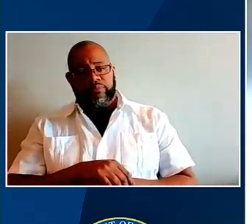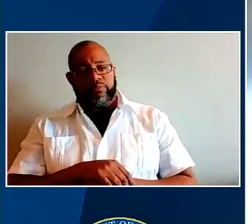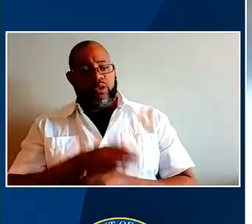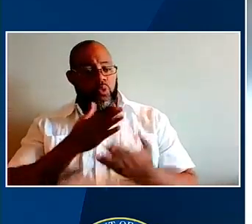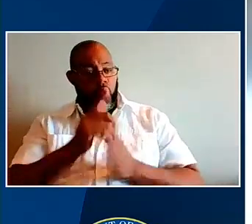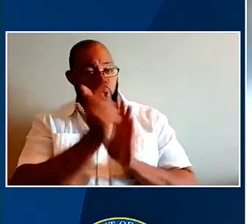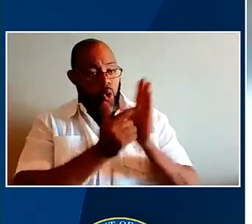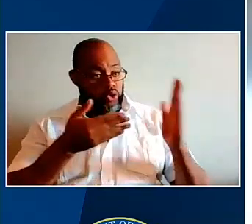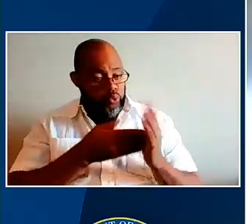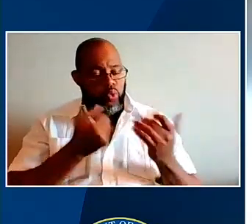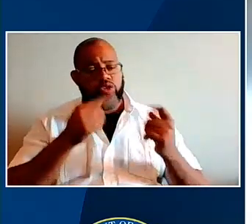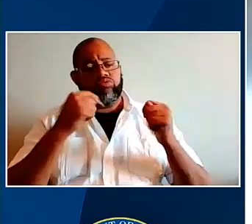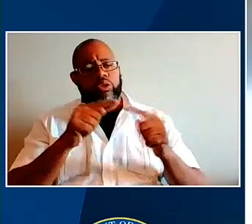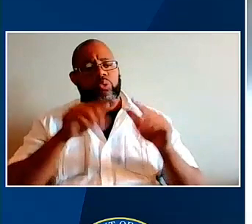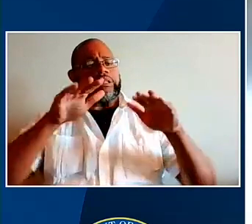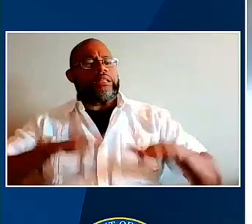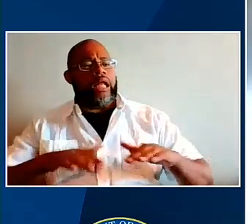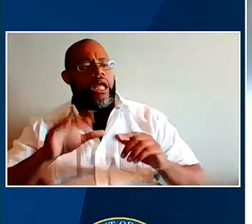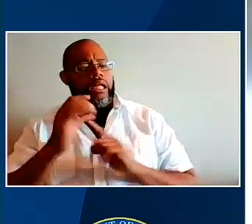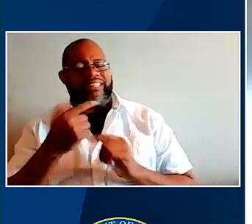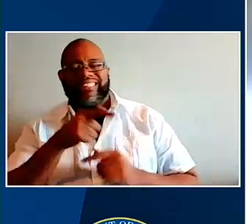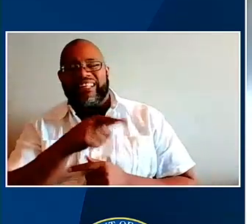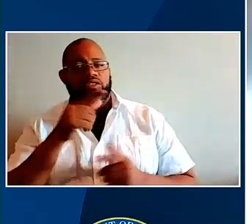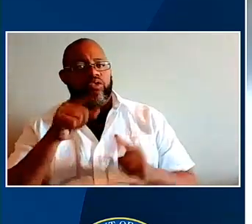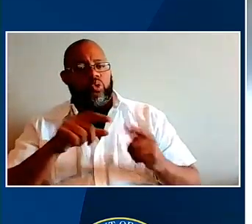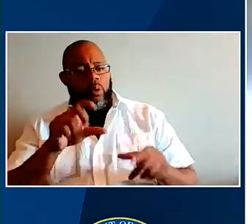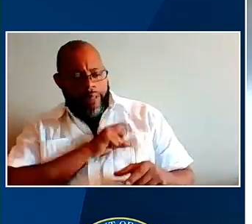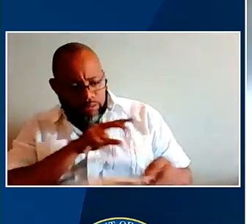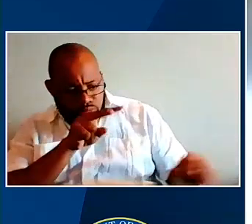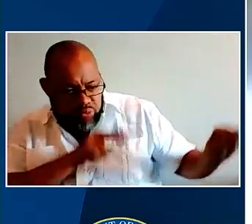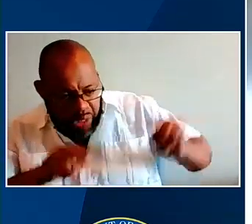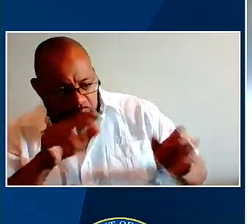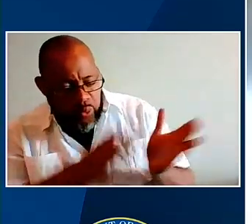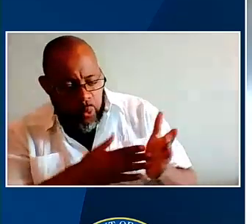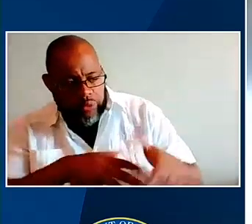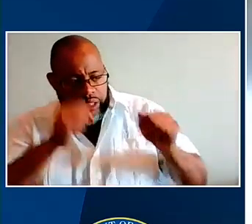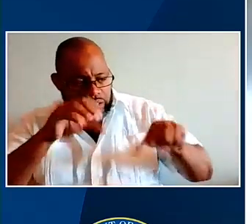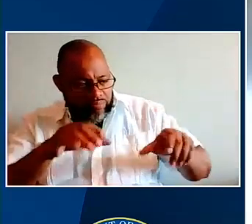to try to settle the case. They aren't there to police the school and to take small actions to help the school